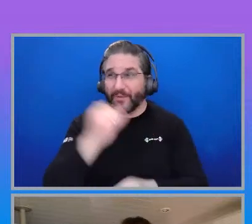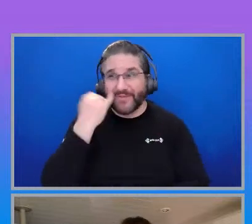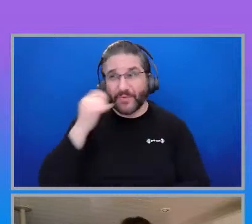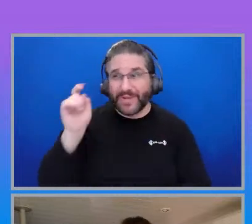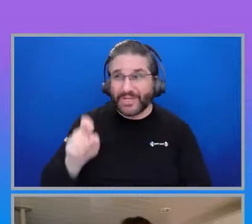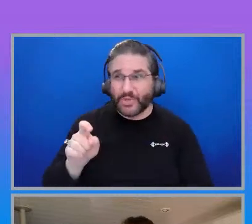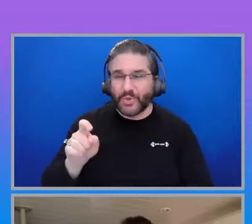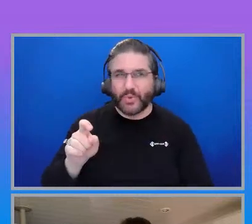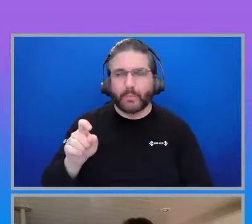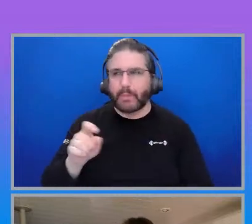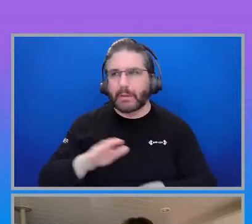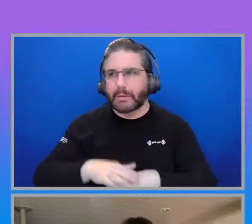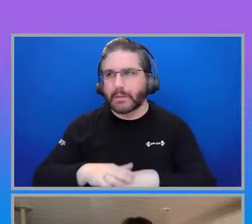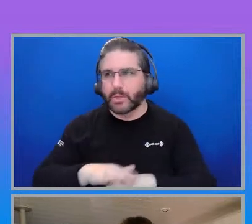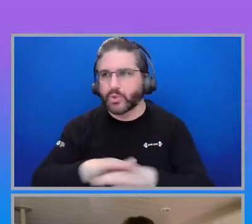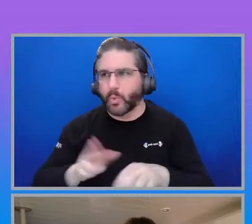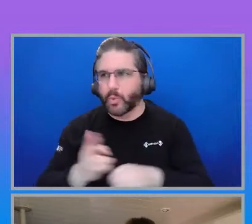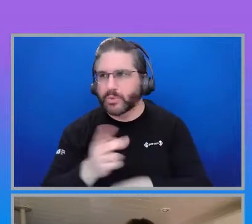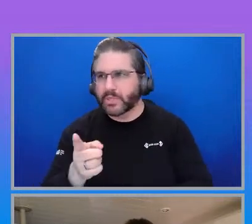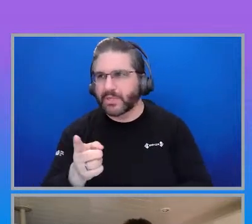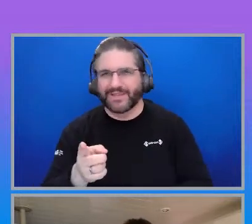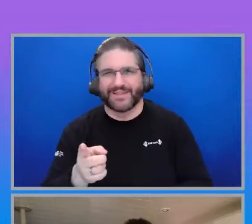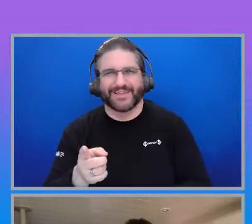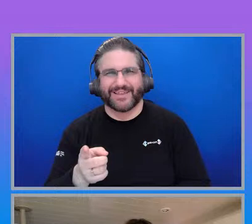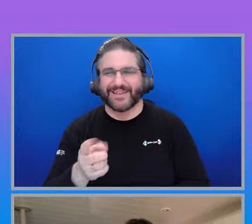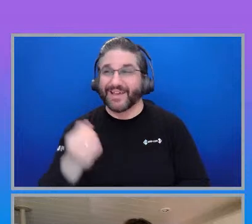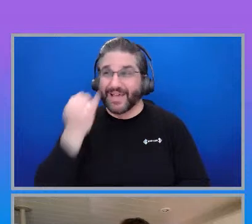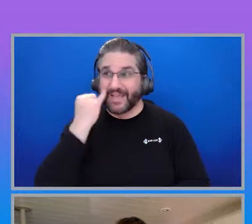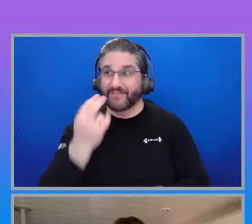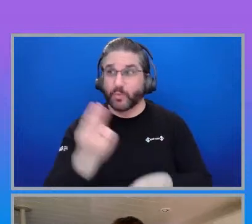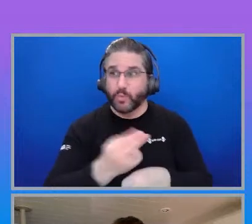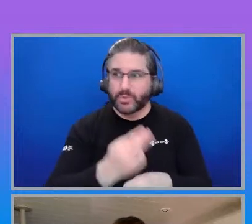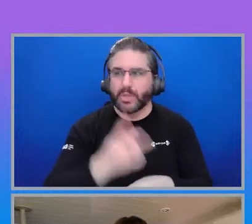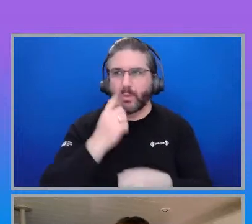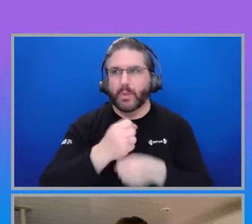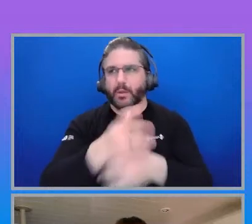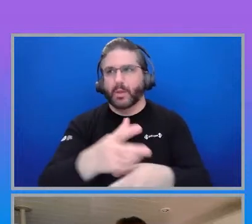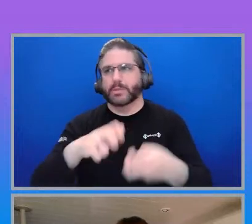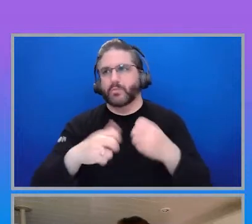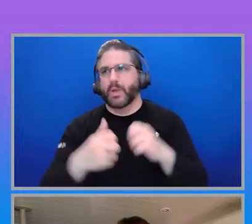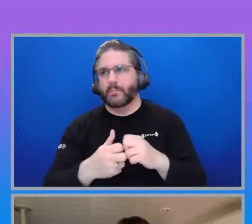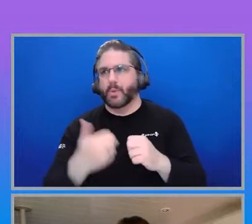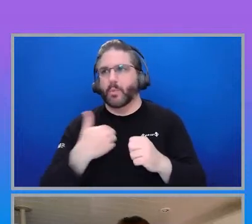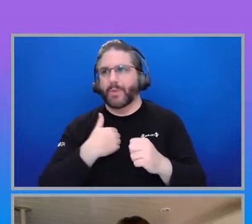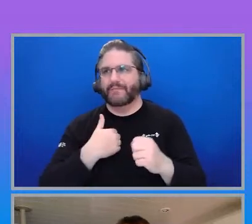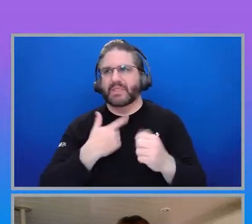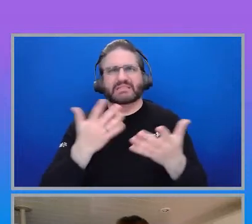if necessary. But you can't use it because it causes these problems. It can cause this